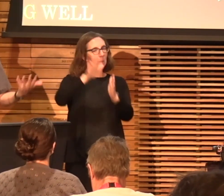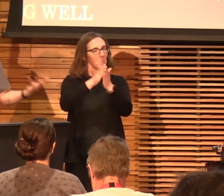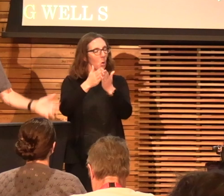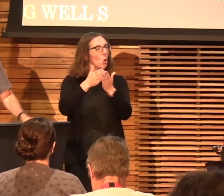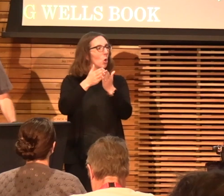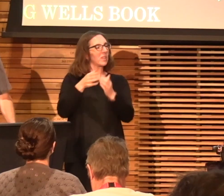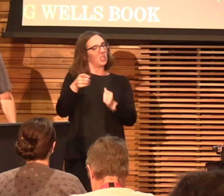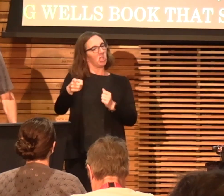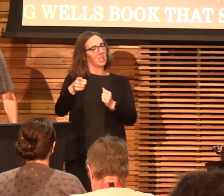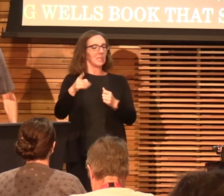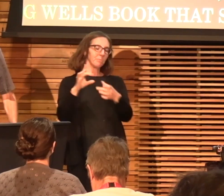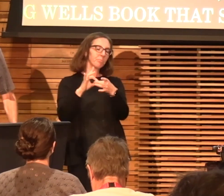with her socialist epiphany,